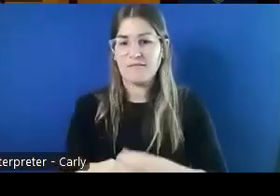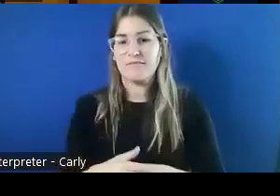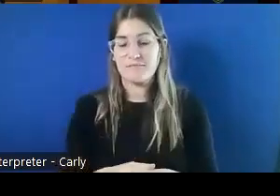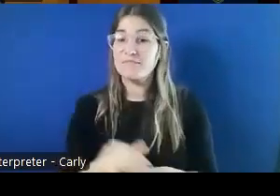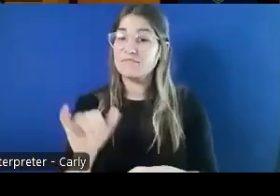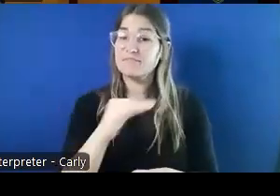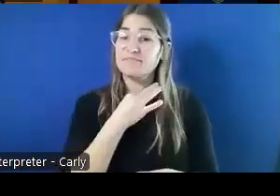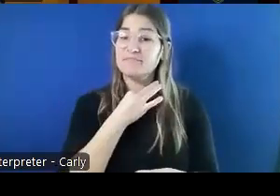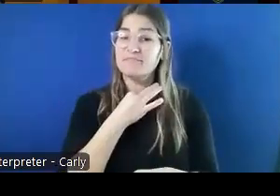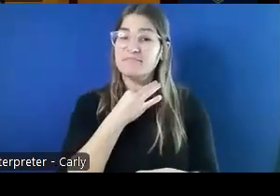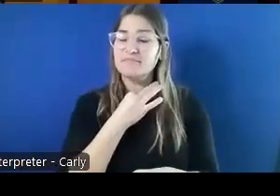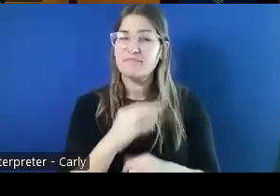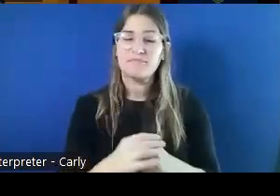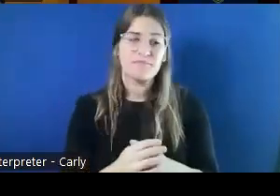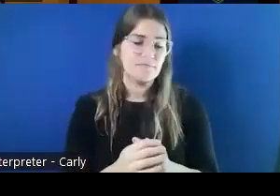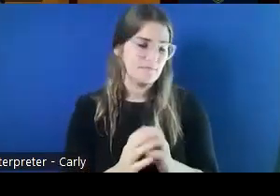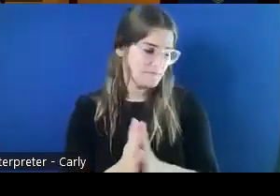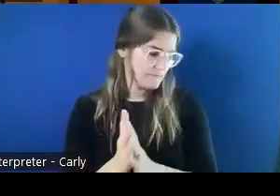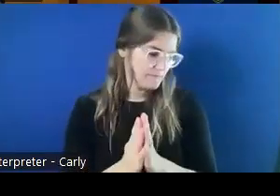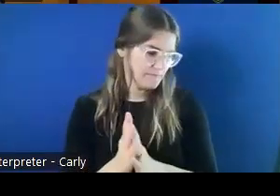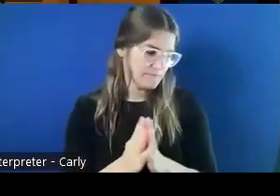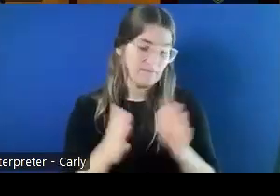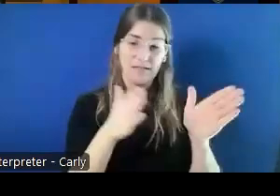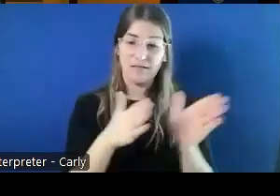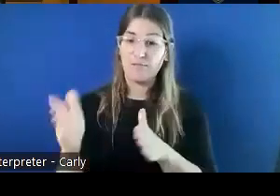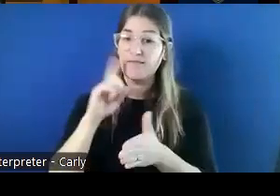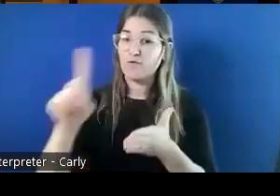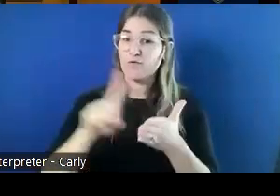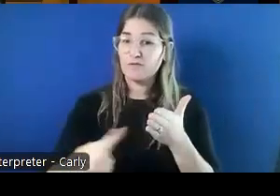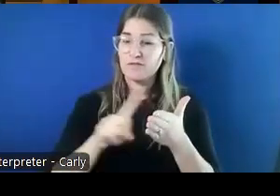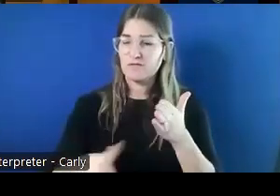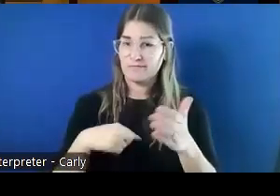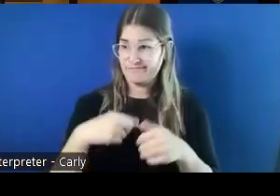um so are in terms of the plans for your research are you mostly thinking of staying in the kind of